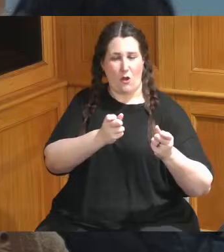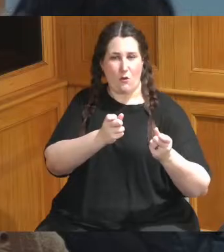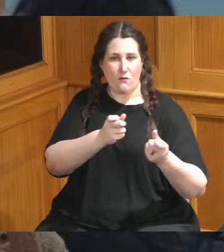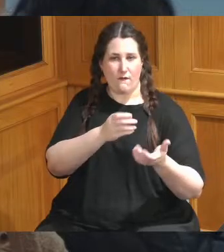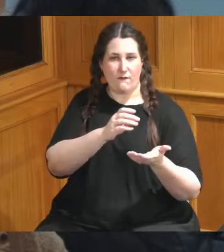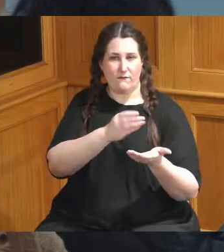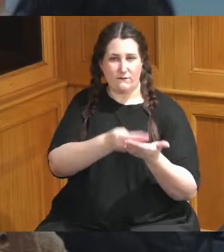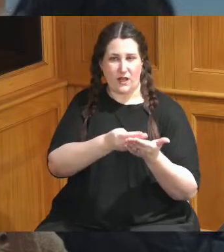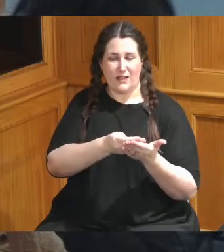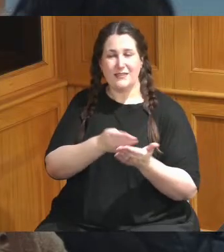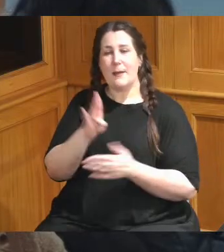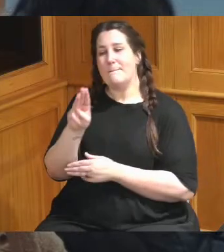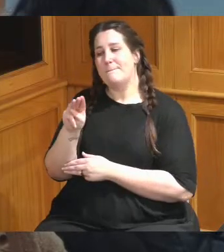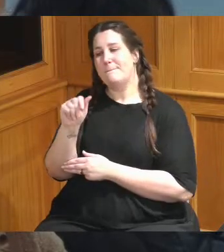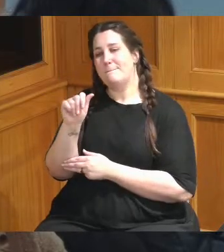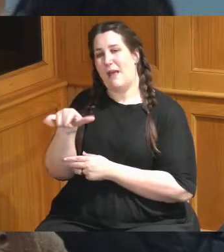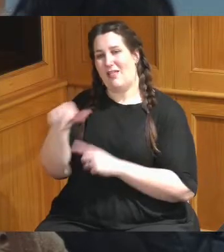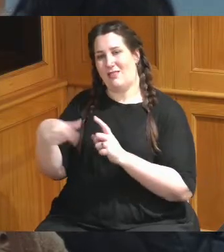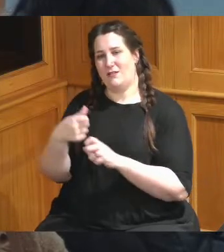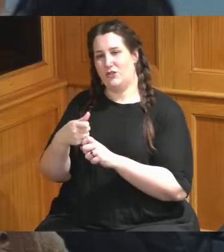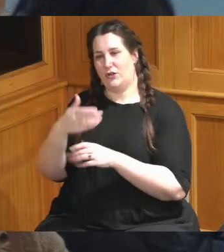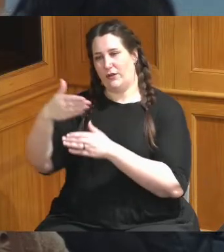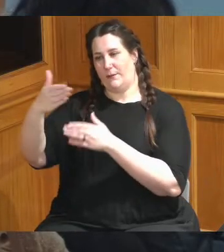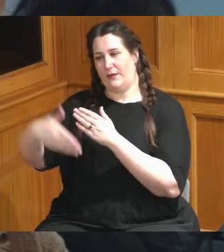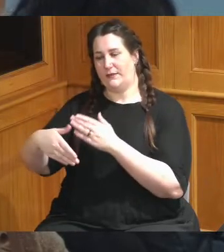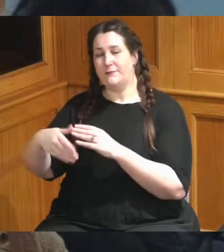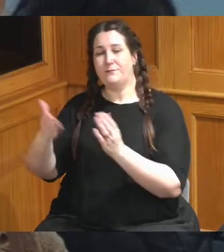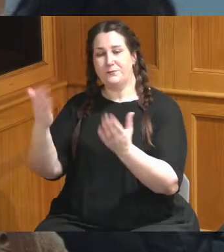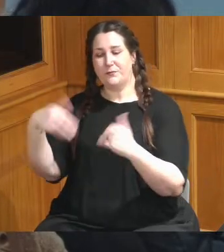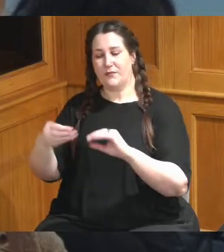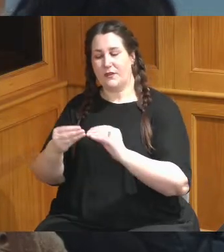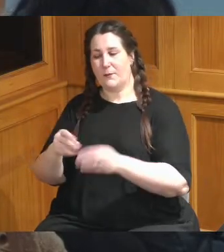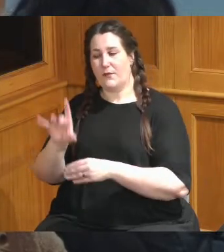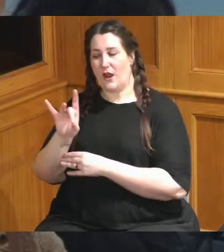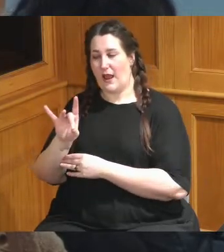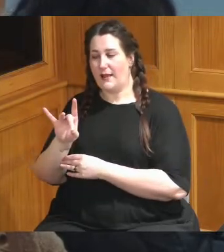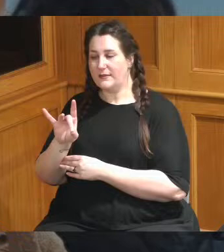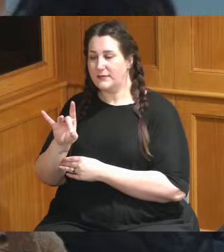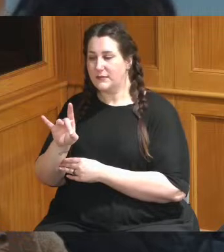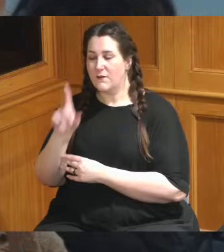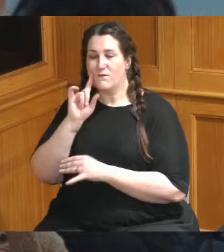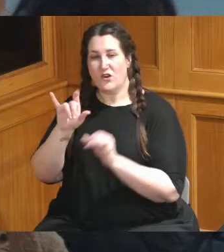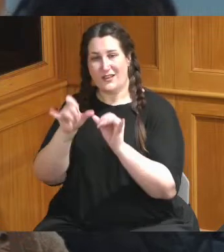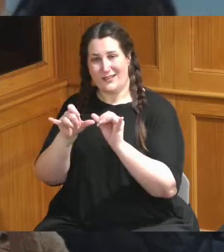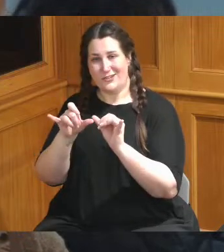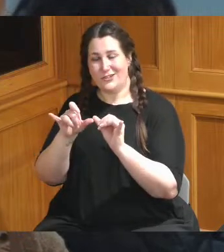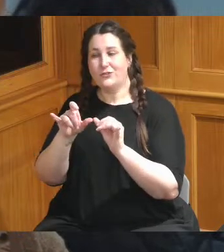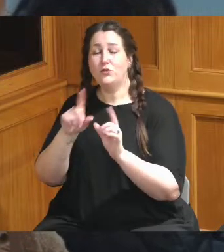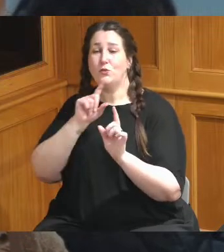year. Item number eight is a resolution ordering the county Engineer to install no parking signs